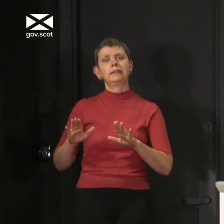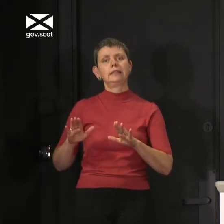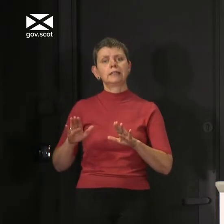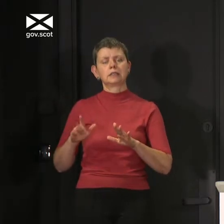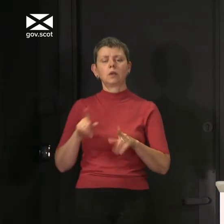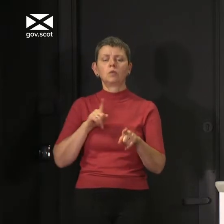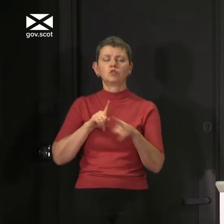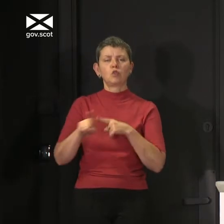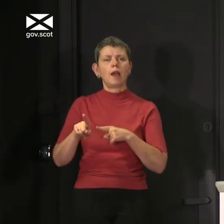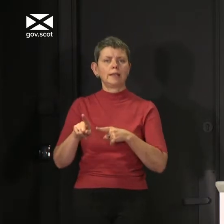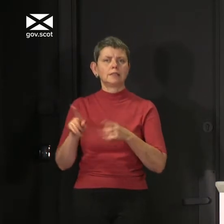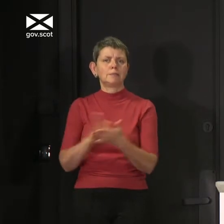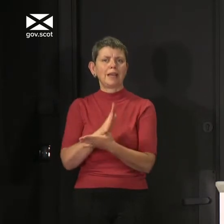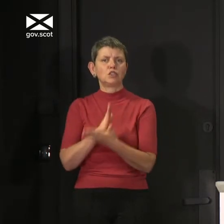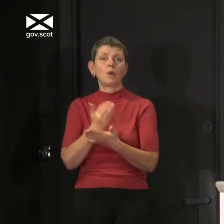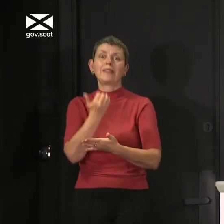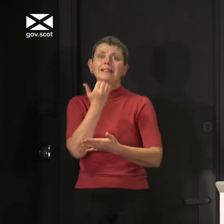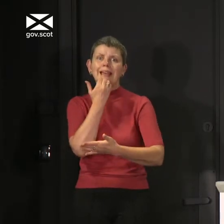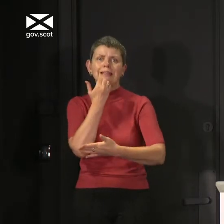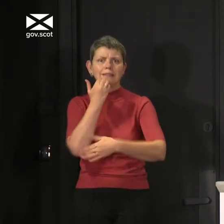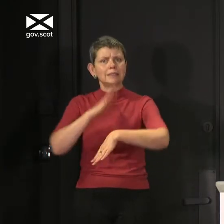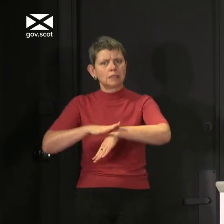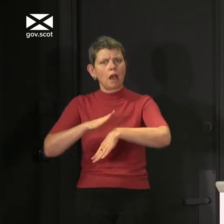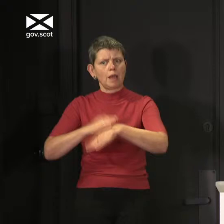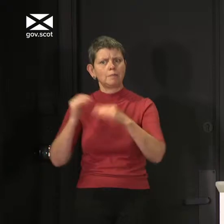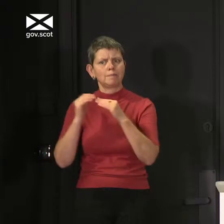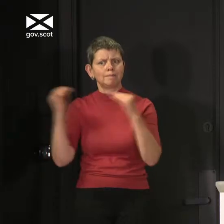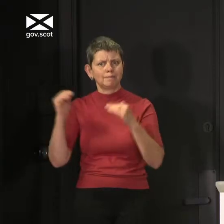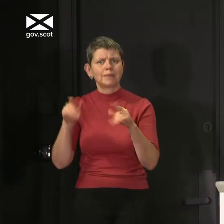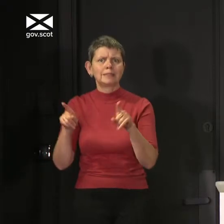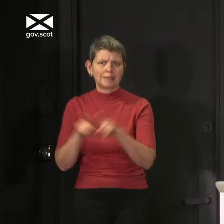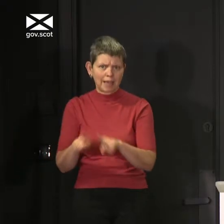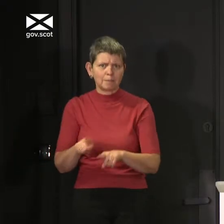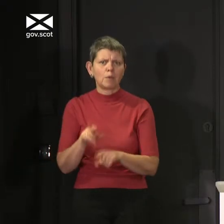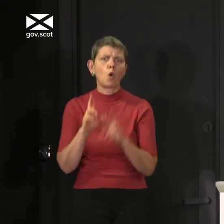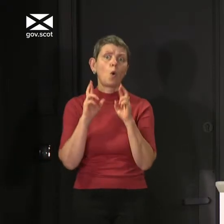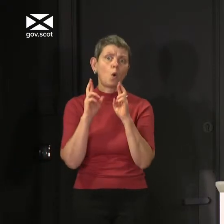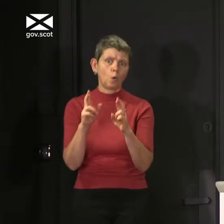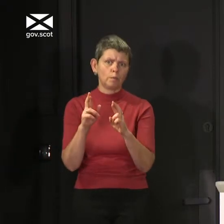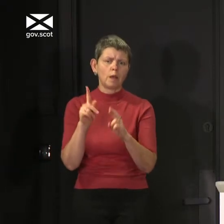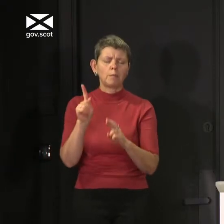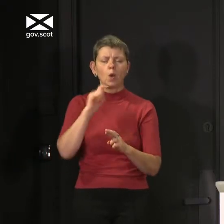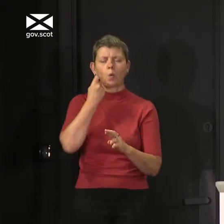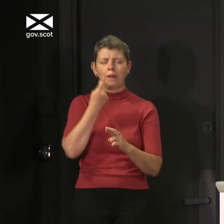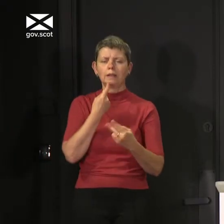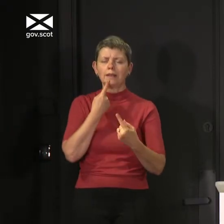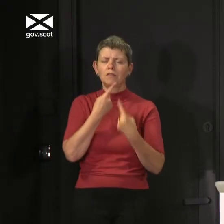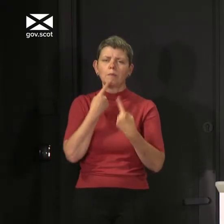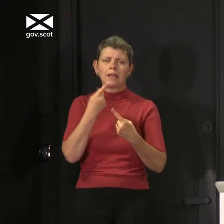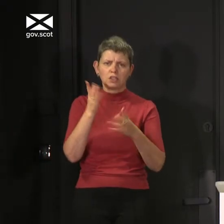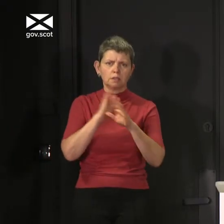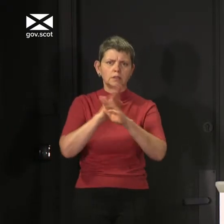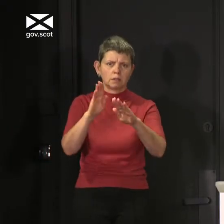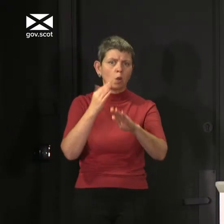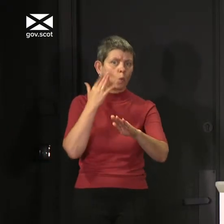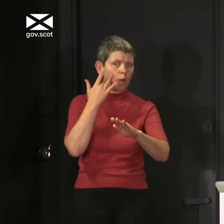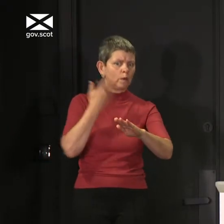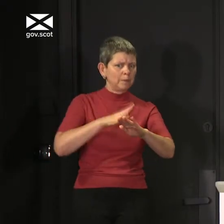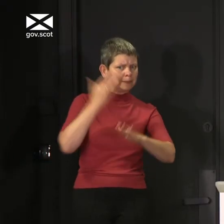try to align as far as possible with the time as well. But we'll set that out in more detail once we've got to the end of our process of consideration.